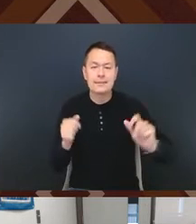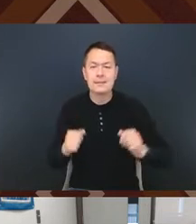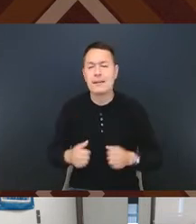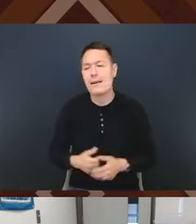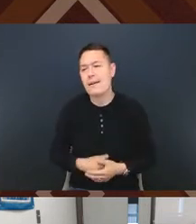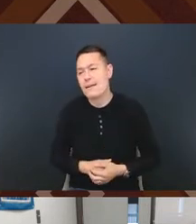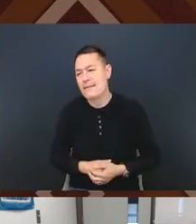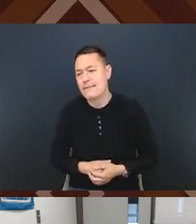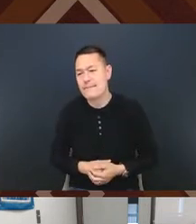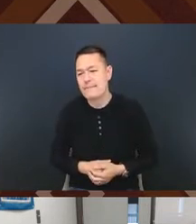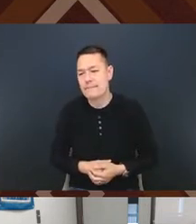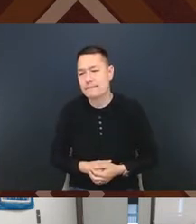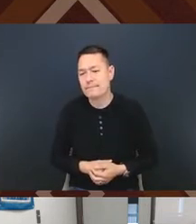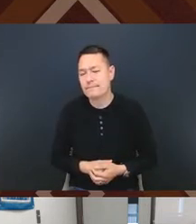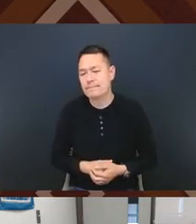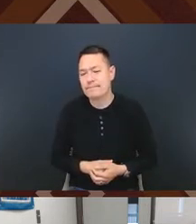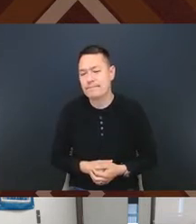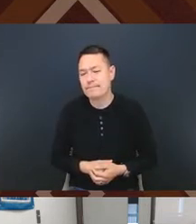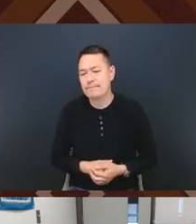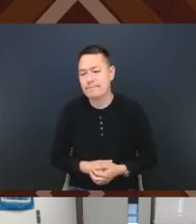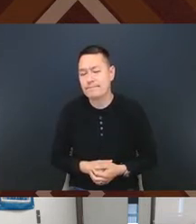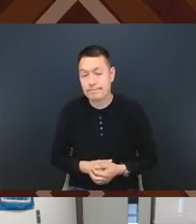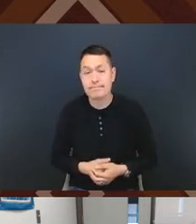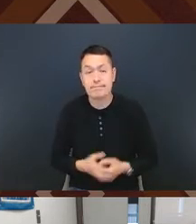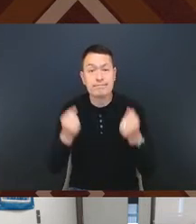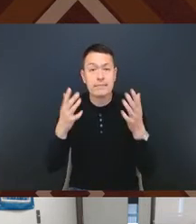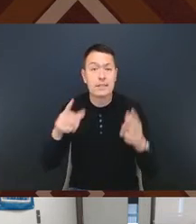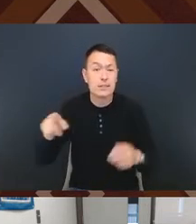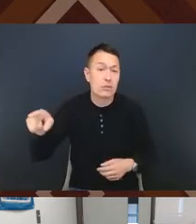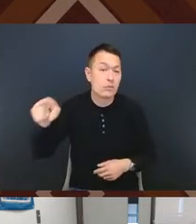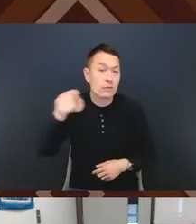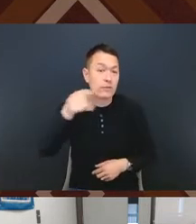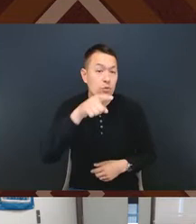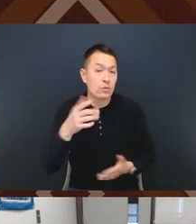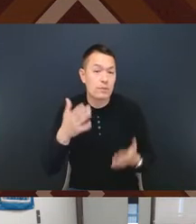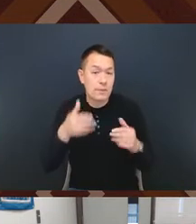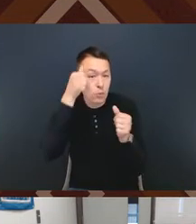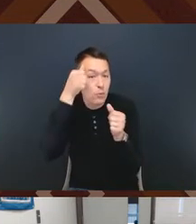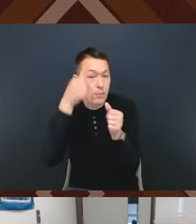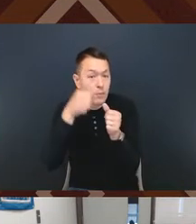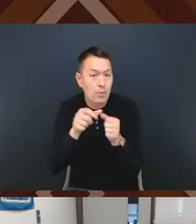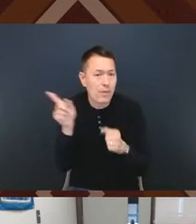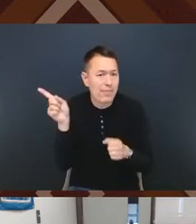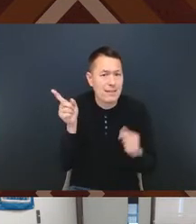again, you know, I think that many of you probably remember when this happened